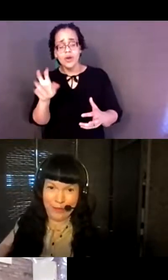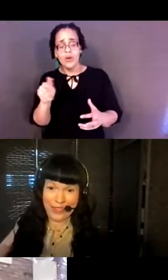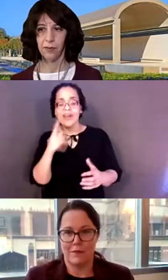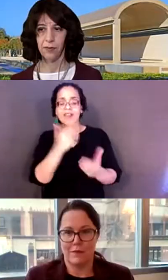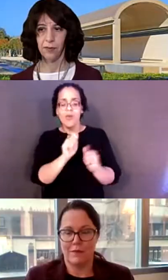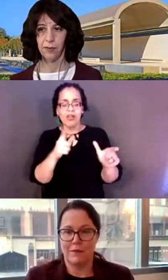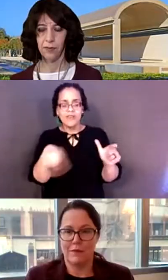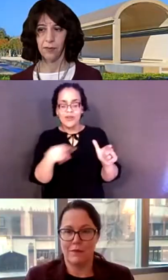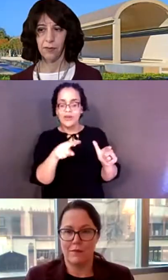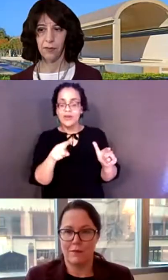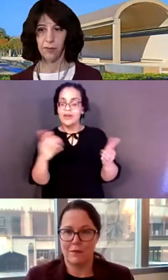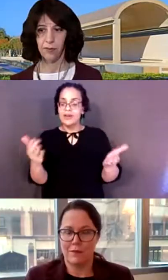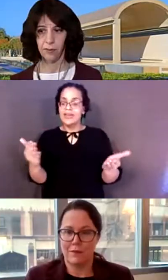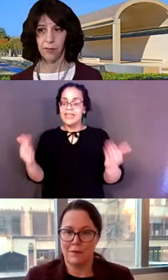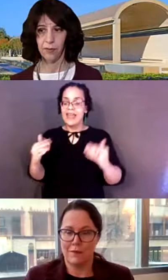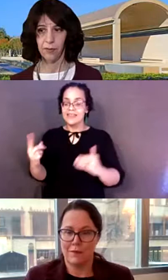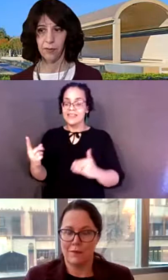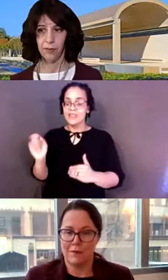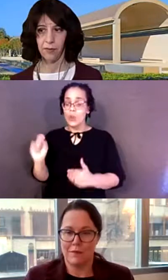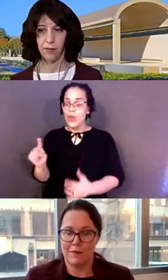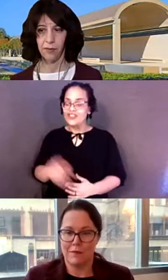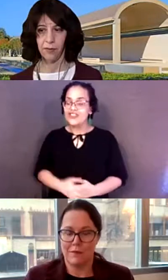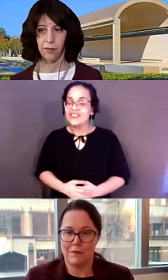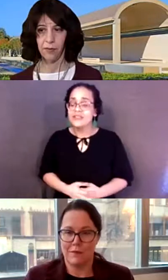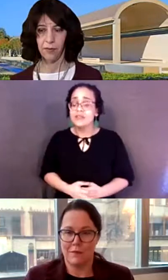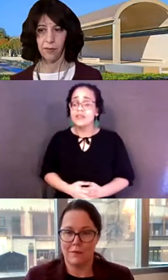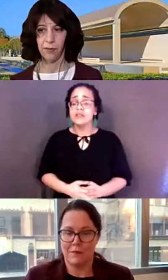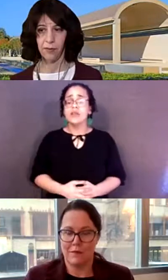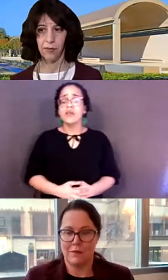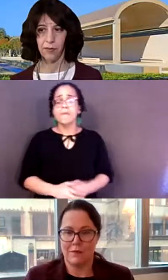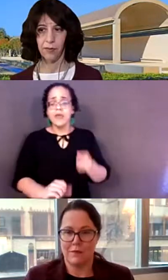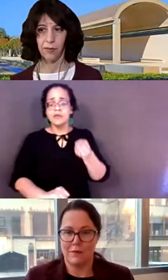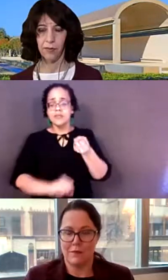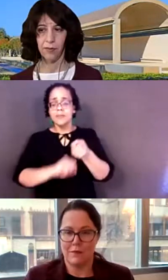Next question.